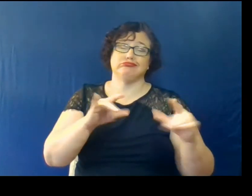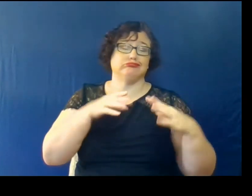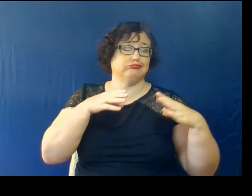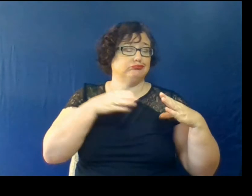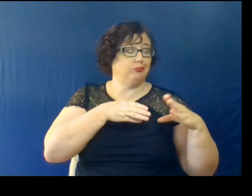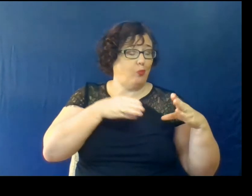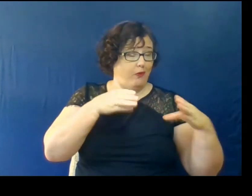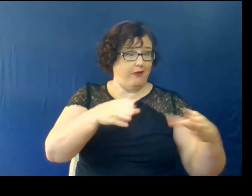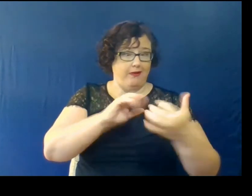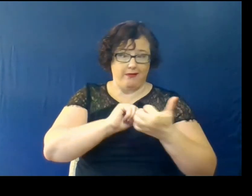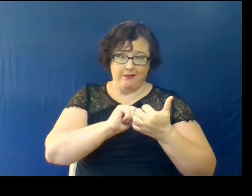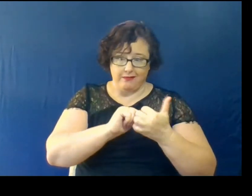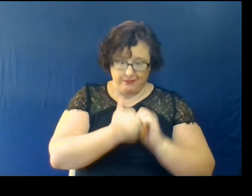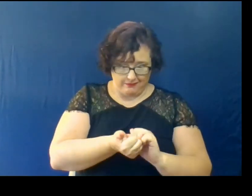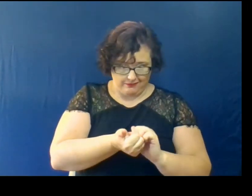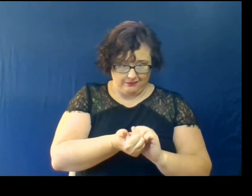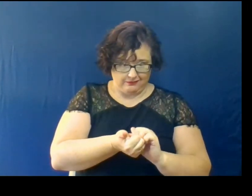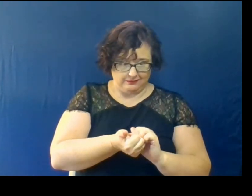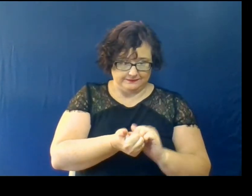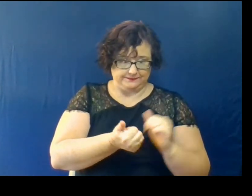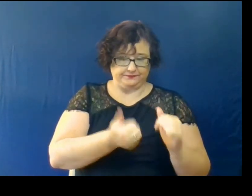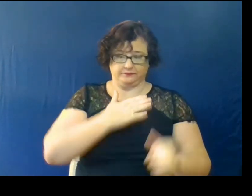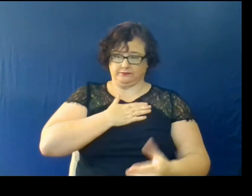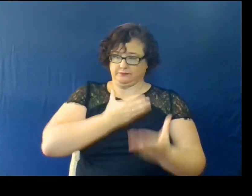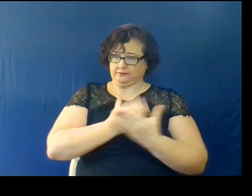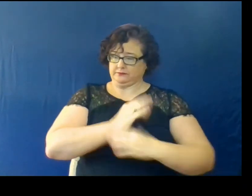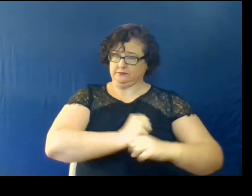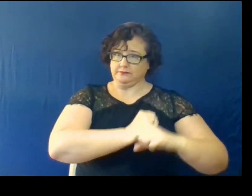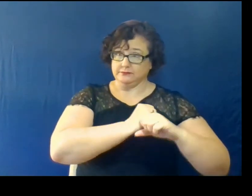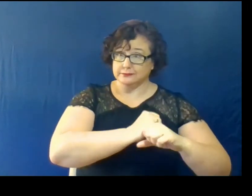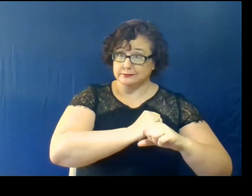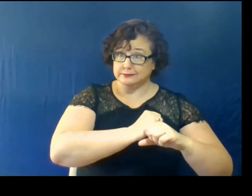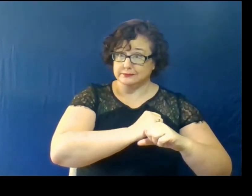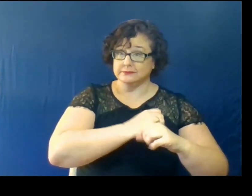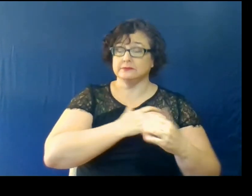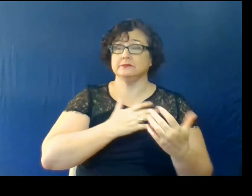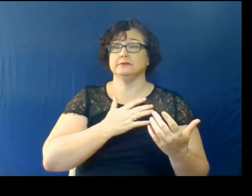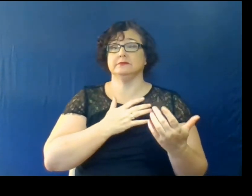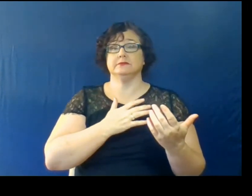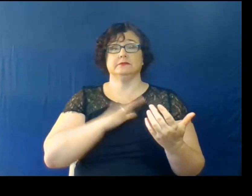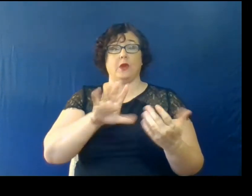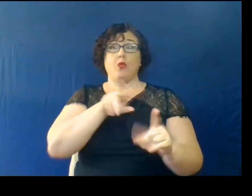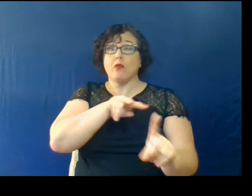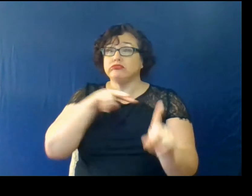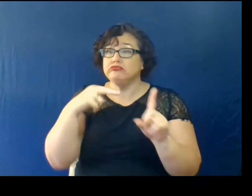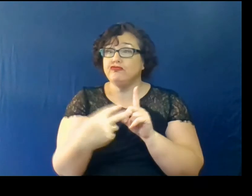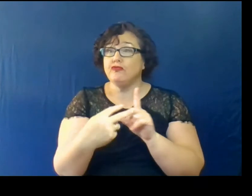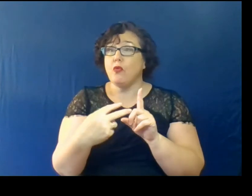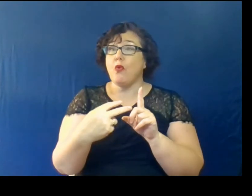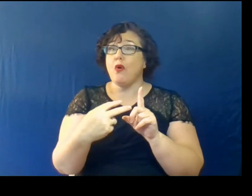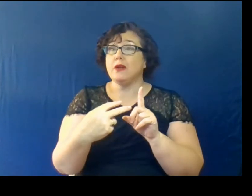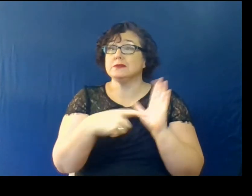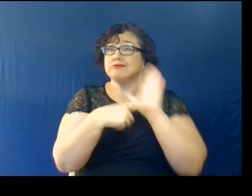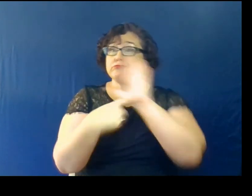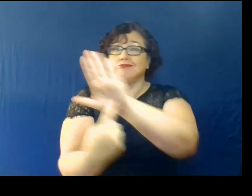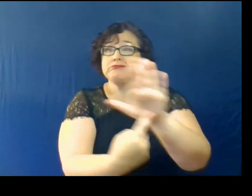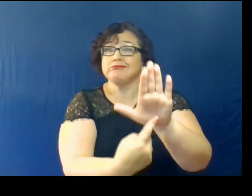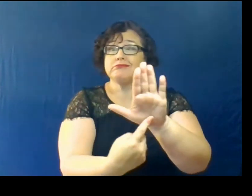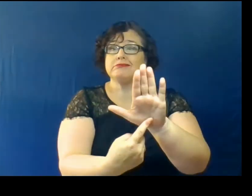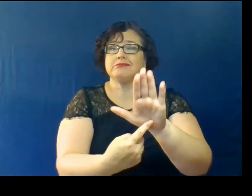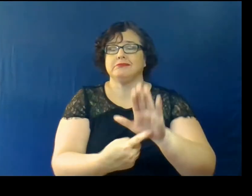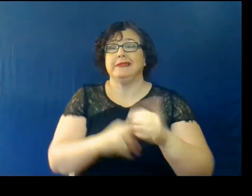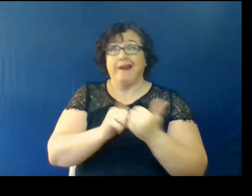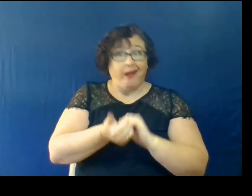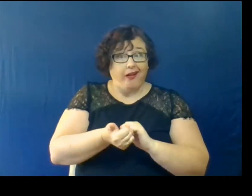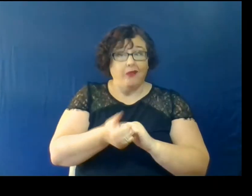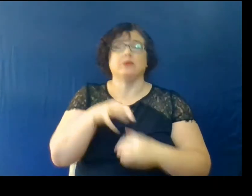that you know your rights are protected, that your voice is heard, is through voting. And